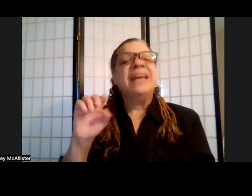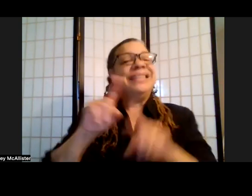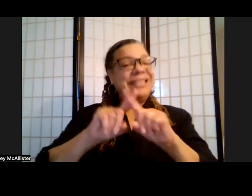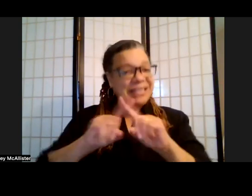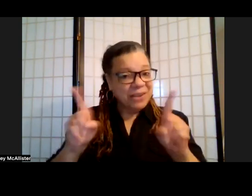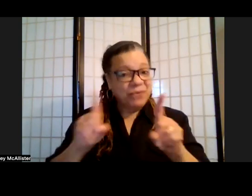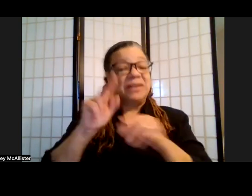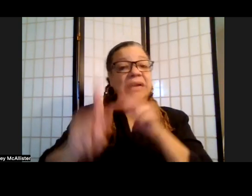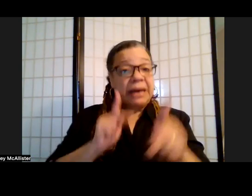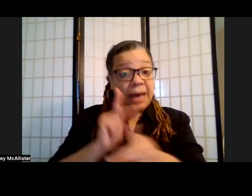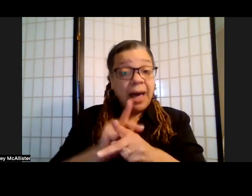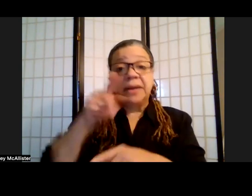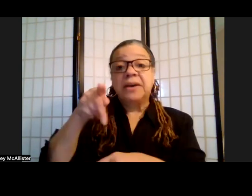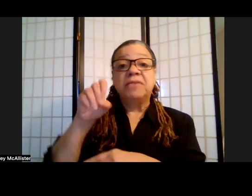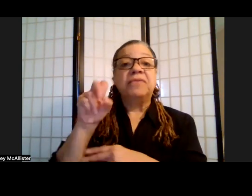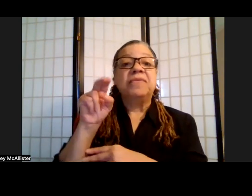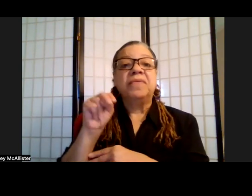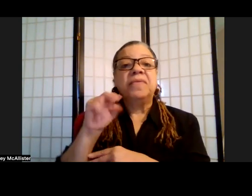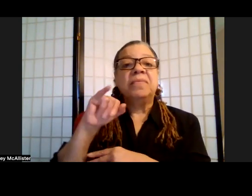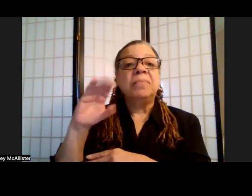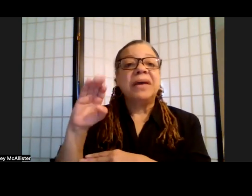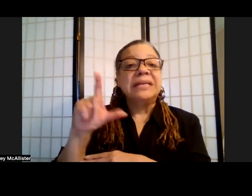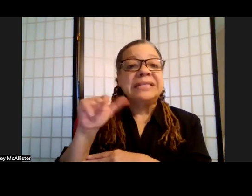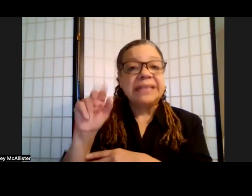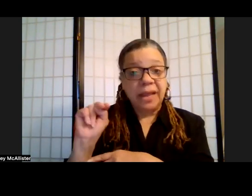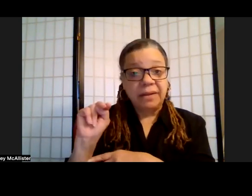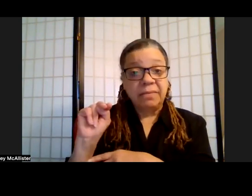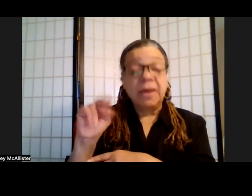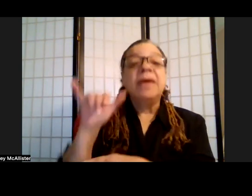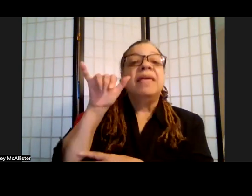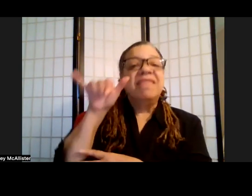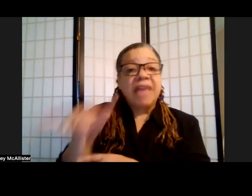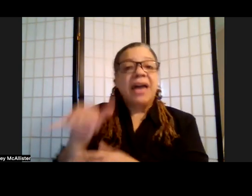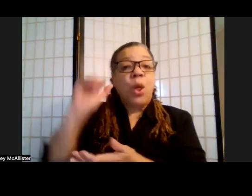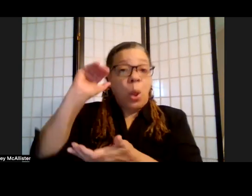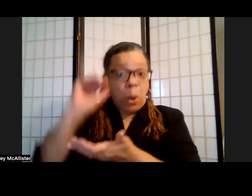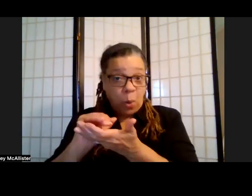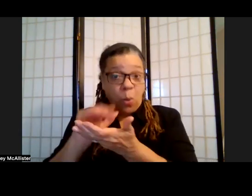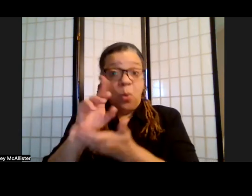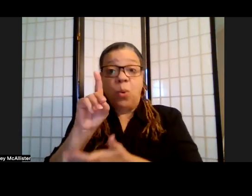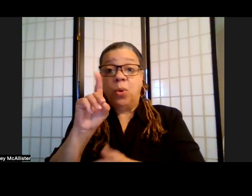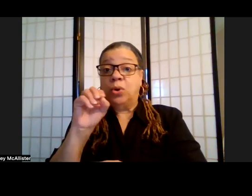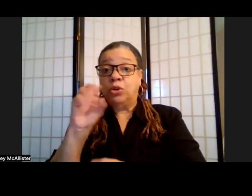The difference between the two forms of the drug is that benzothene penicillin releases the low dose, and stays in the patient system for a long time;